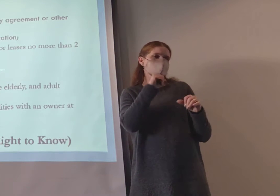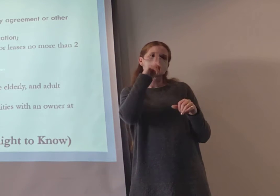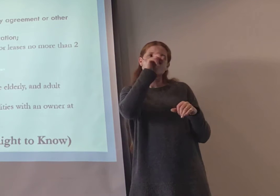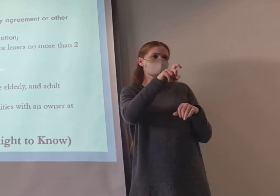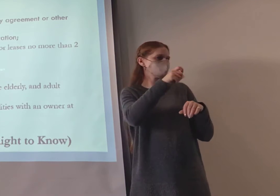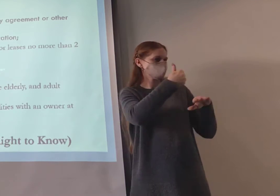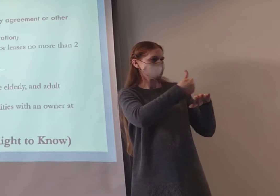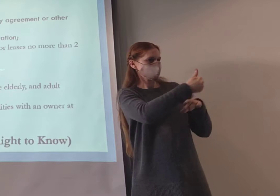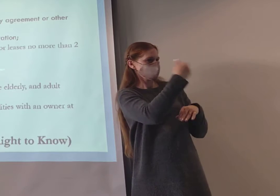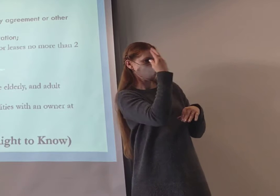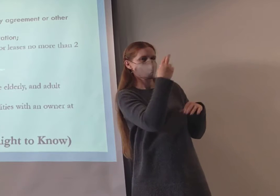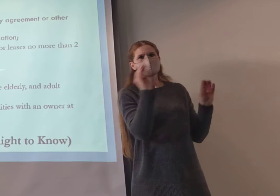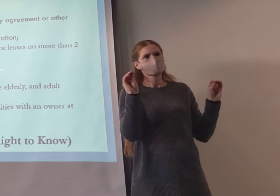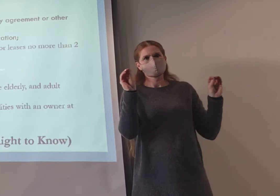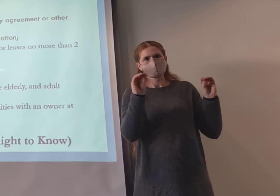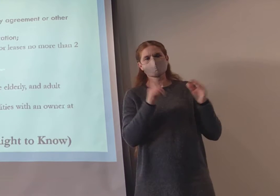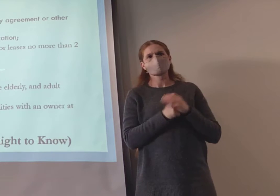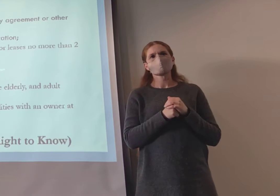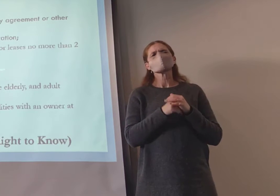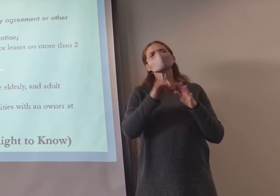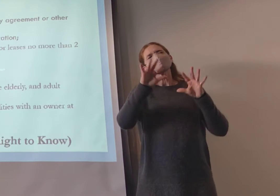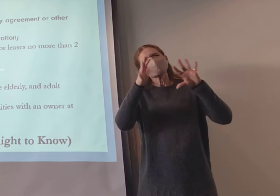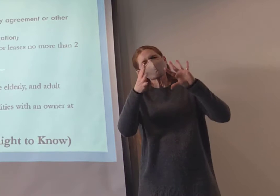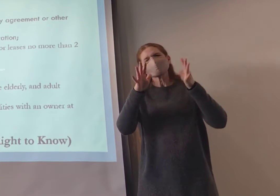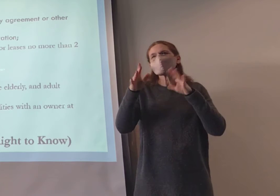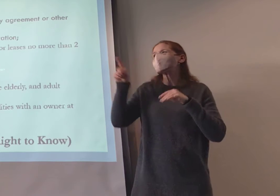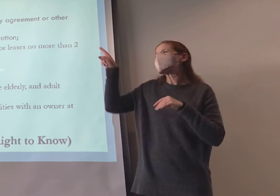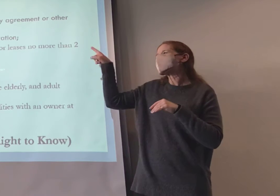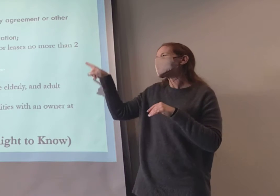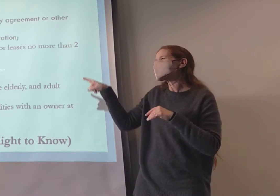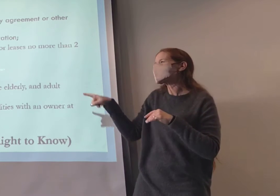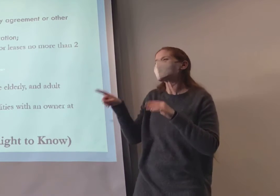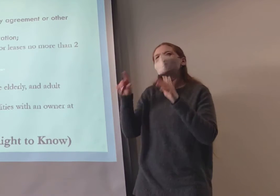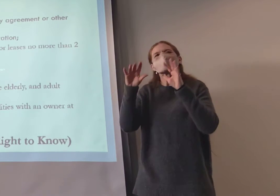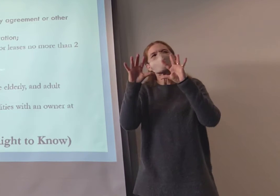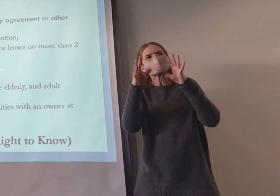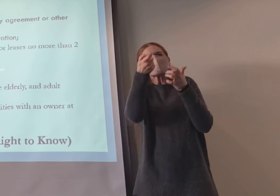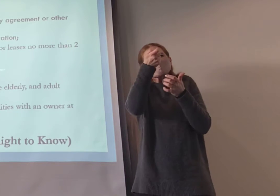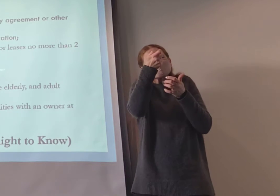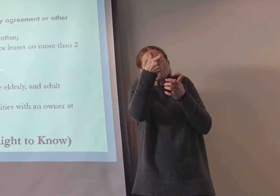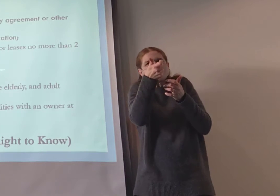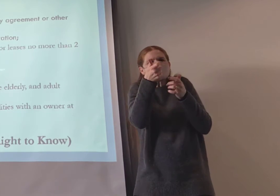There are a couple of differences, but the list is pretty similar to rent increases.